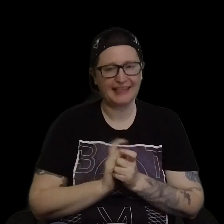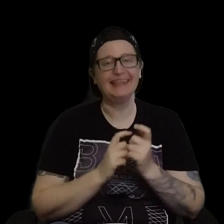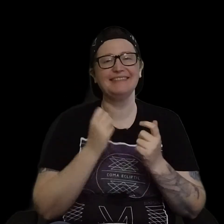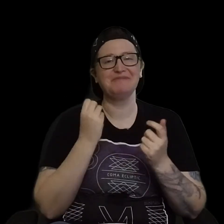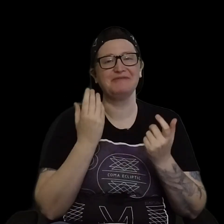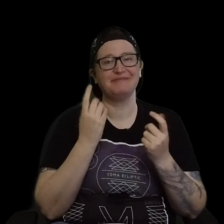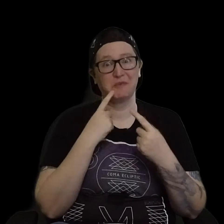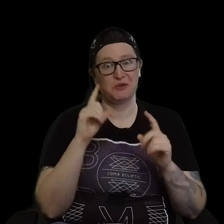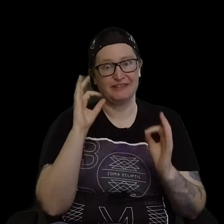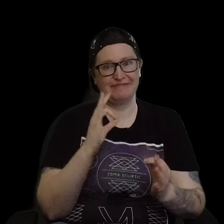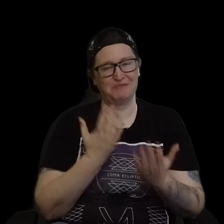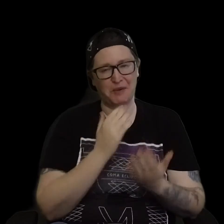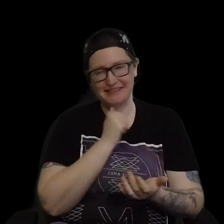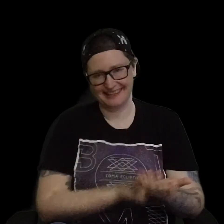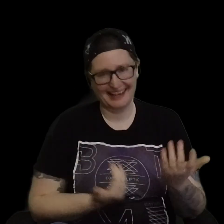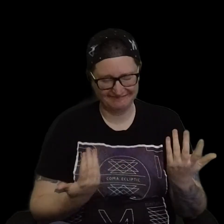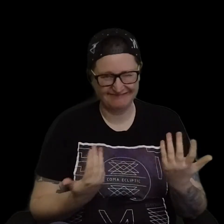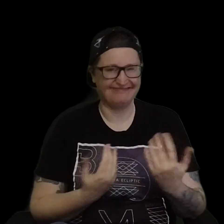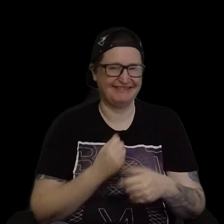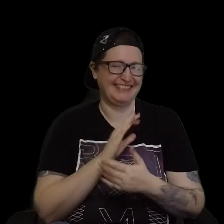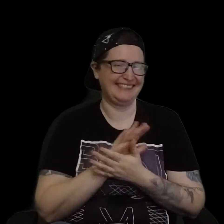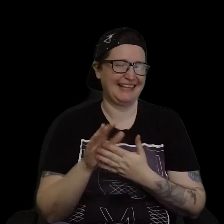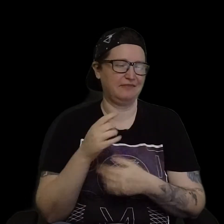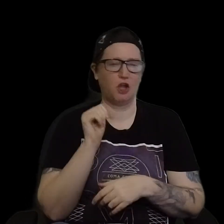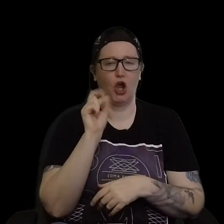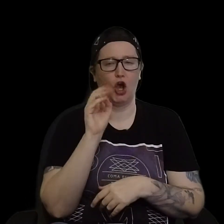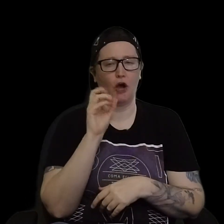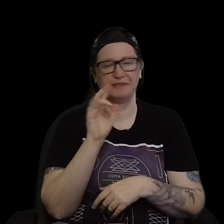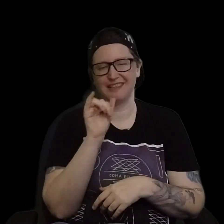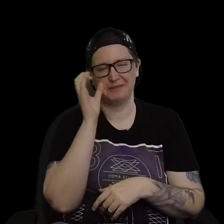if they're modified or something like that they might work and they might not so that's pretty